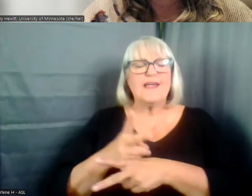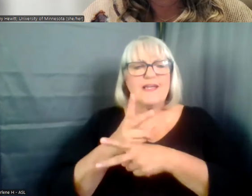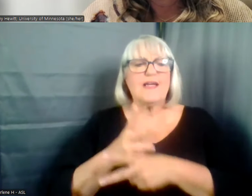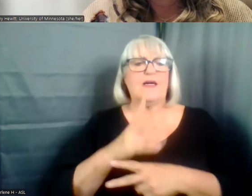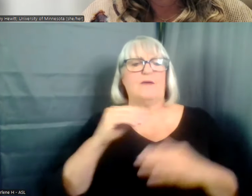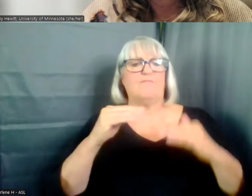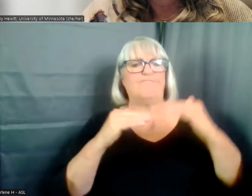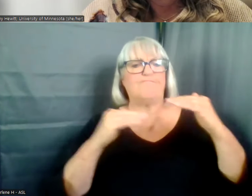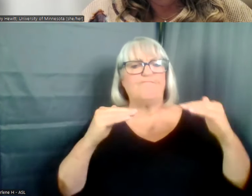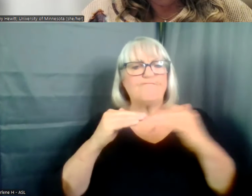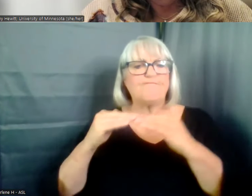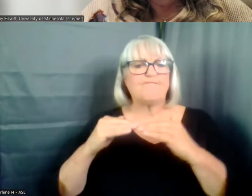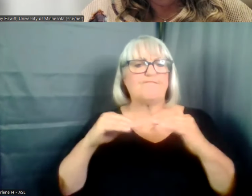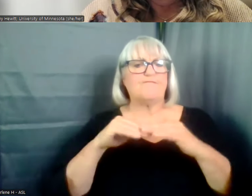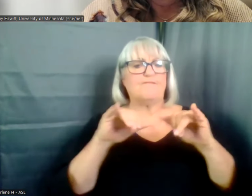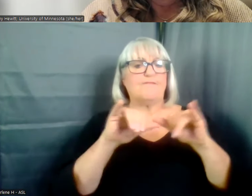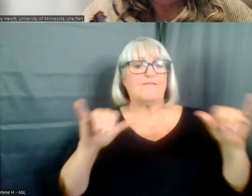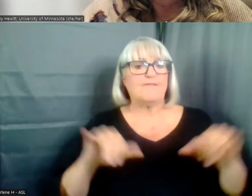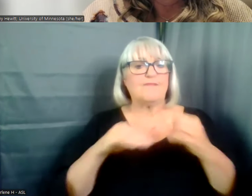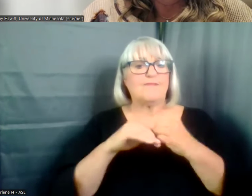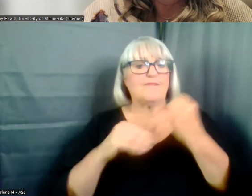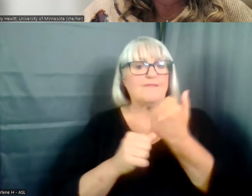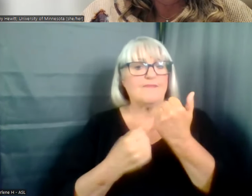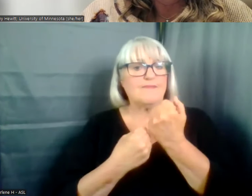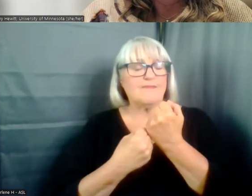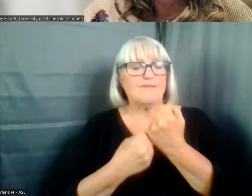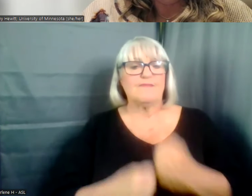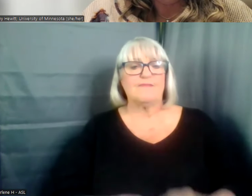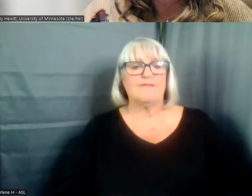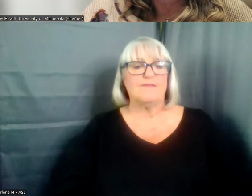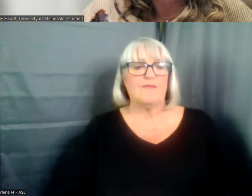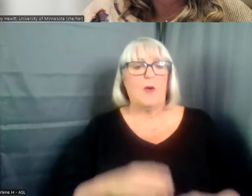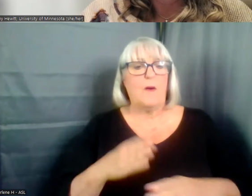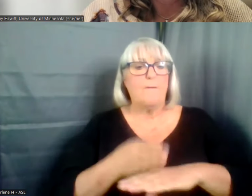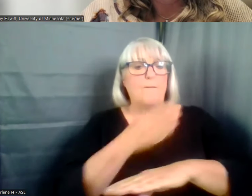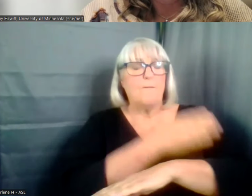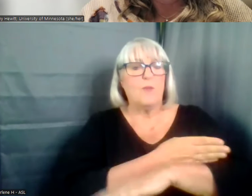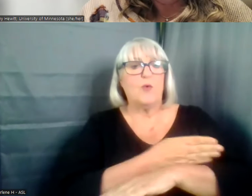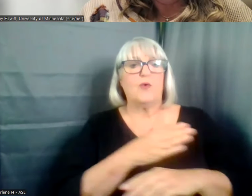outcomes and increasing efficiency. Sean, thank you so much for that.